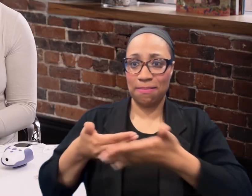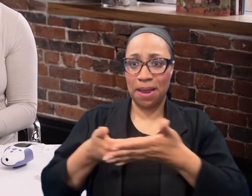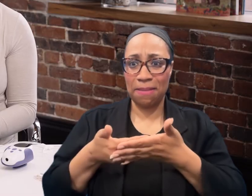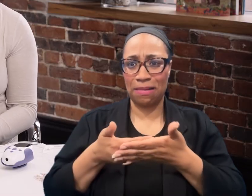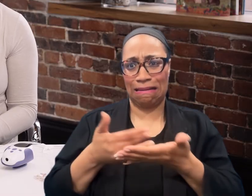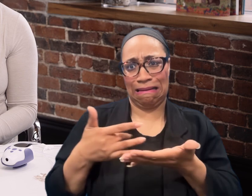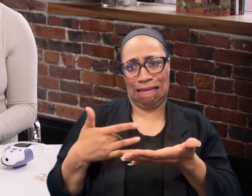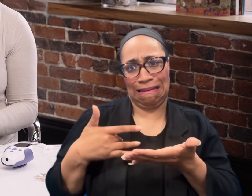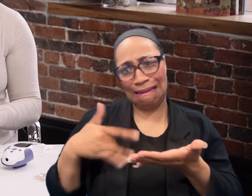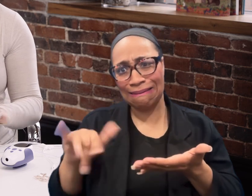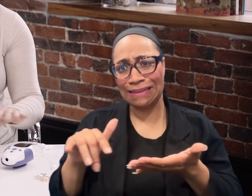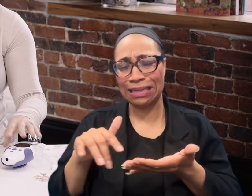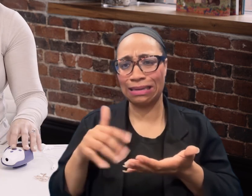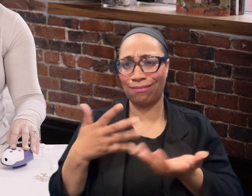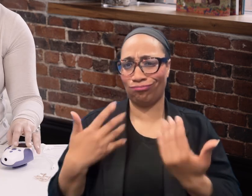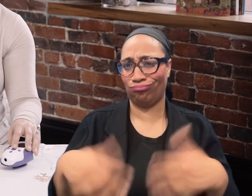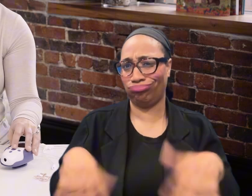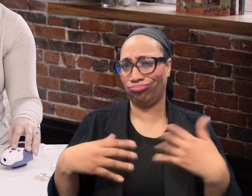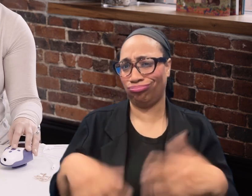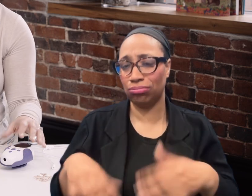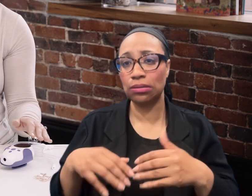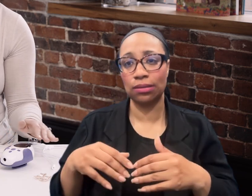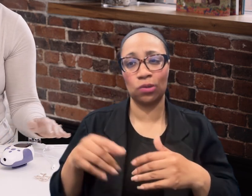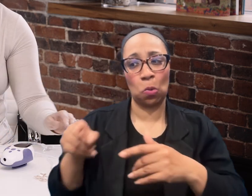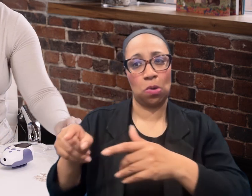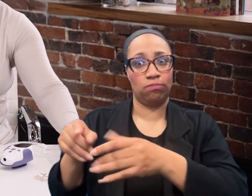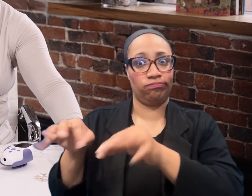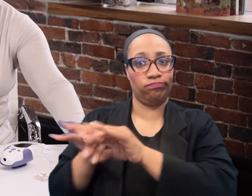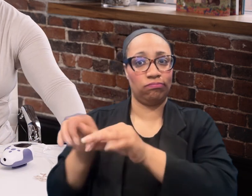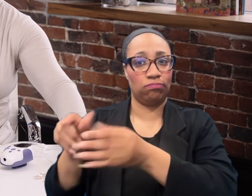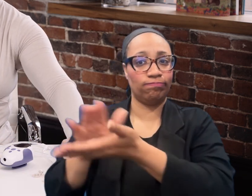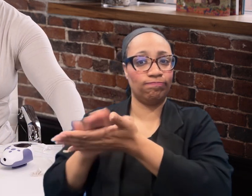Now, with the Thrive, you do have some pieces that don't need to get washed. They include the